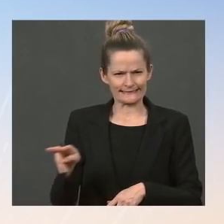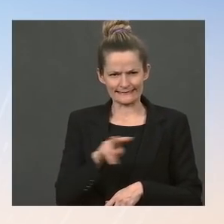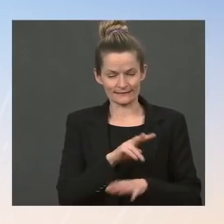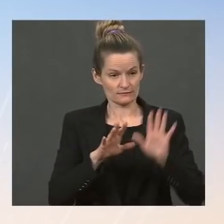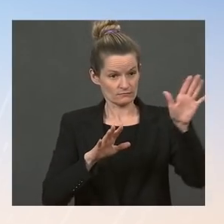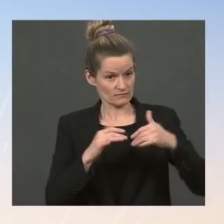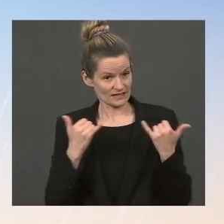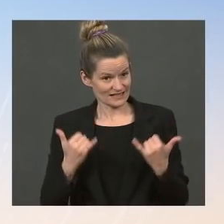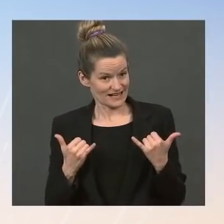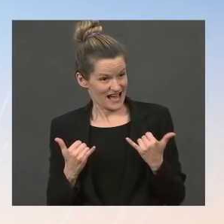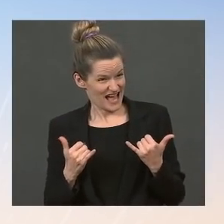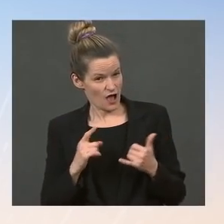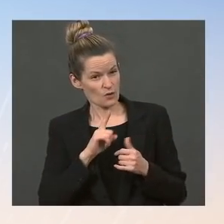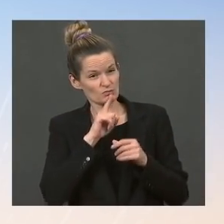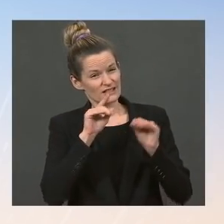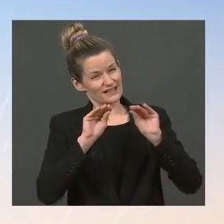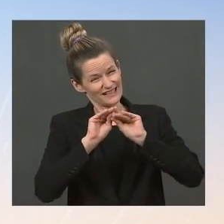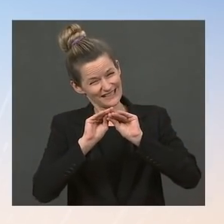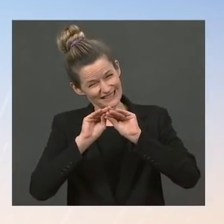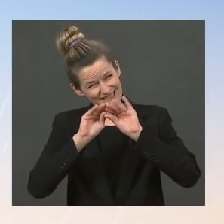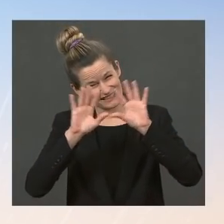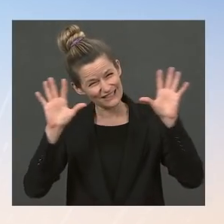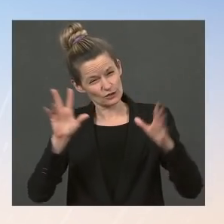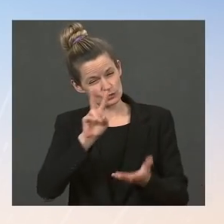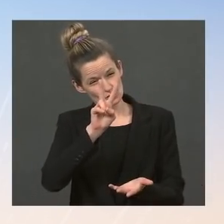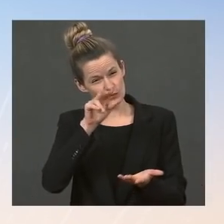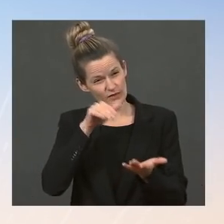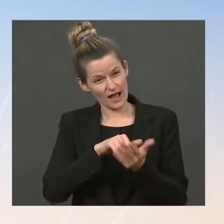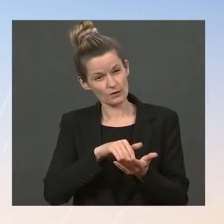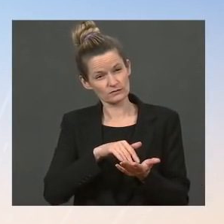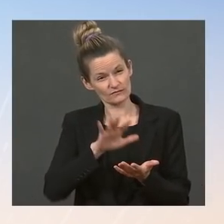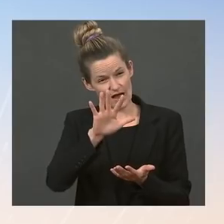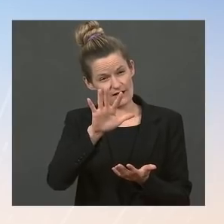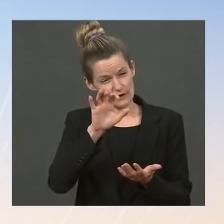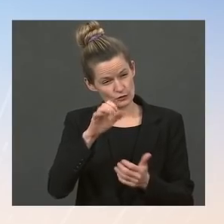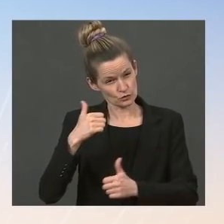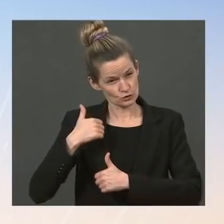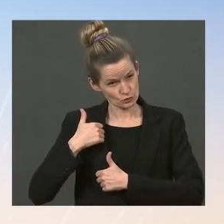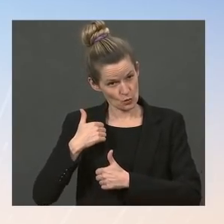would not have been sustainable on the ground; it would have been either increase troops